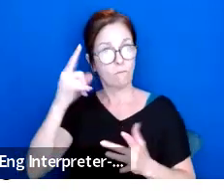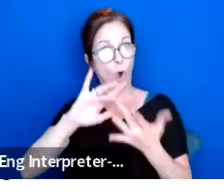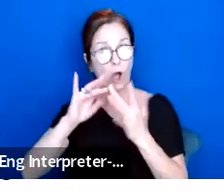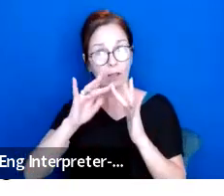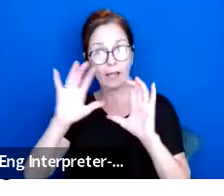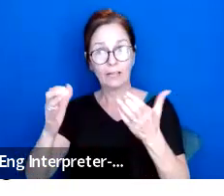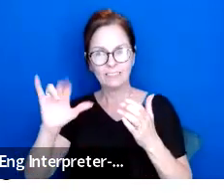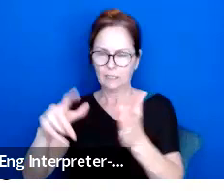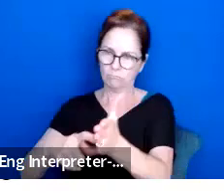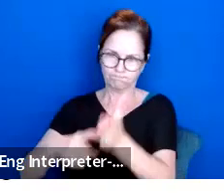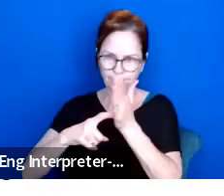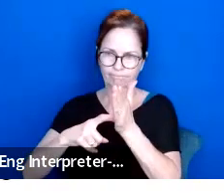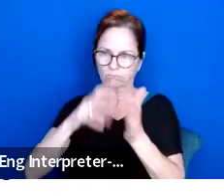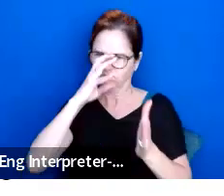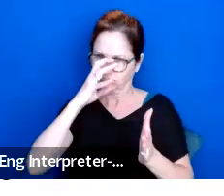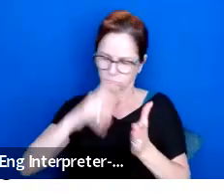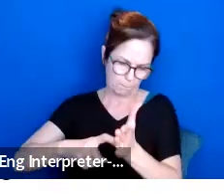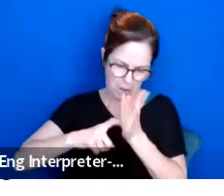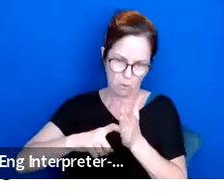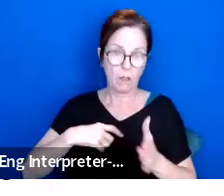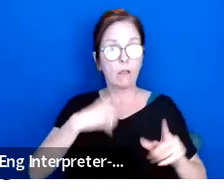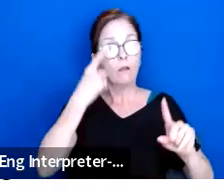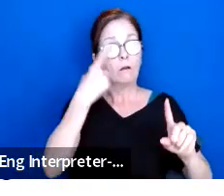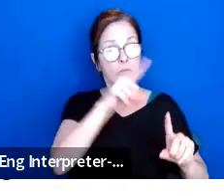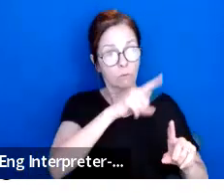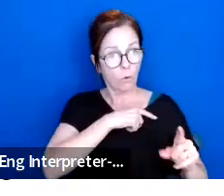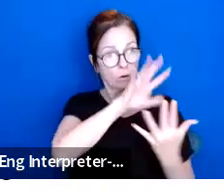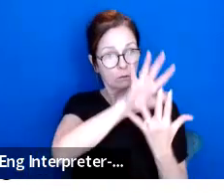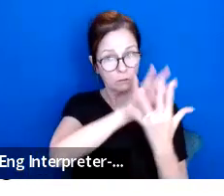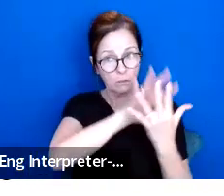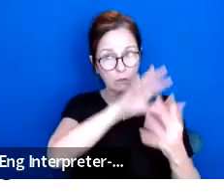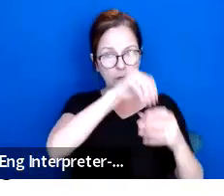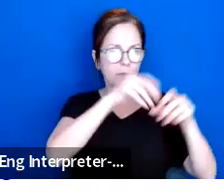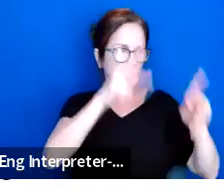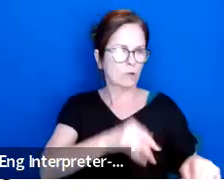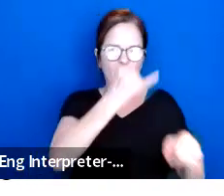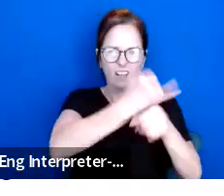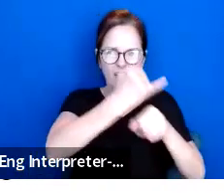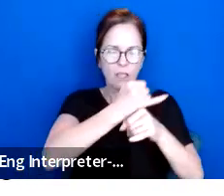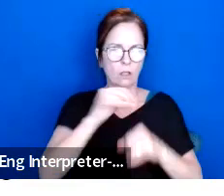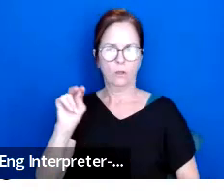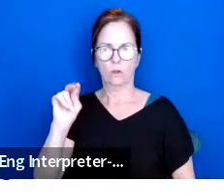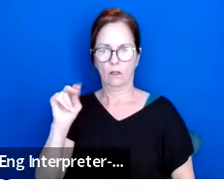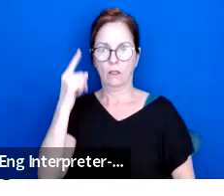Okay. For an online class, it's absolutely mandatory. For for in for the in for the on ground classes no. Okay.